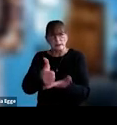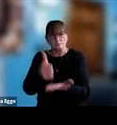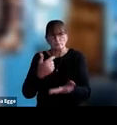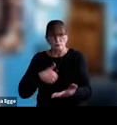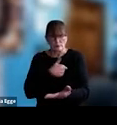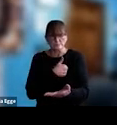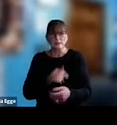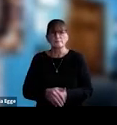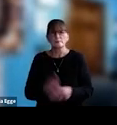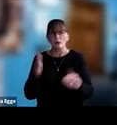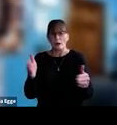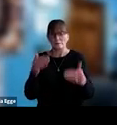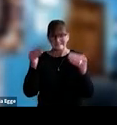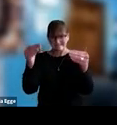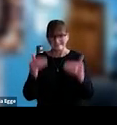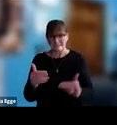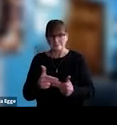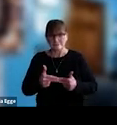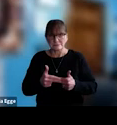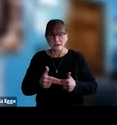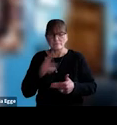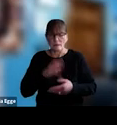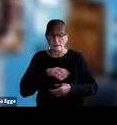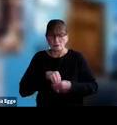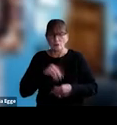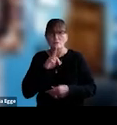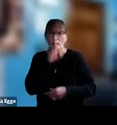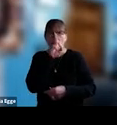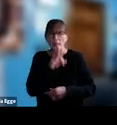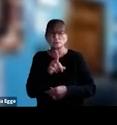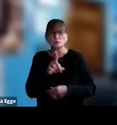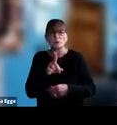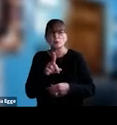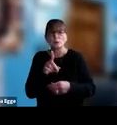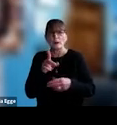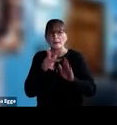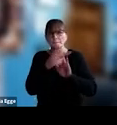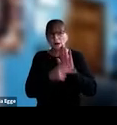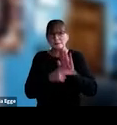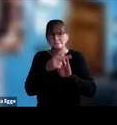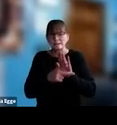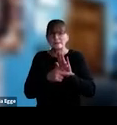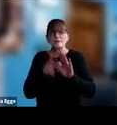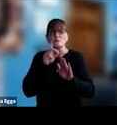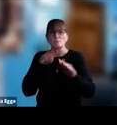On the next slide, I just included our actual policy. You know, when you have access to these resources,